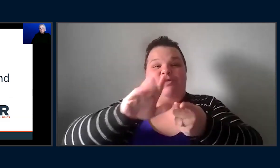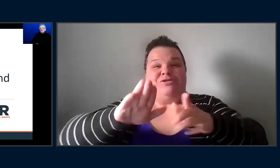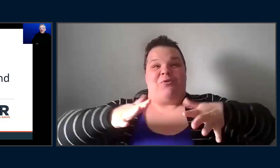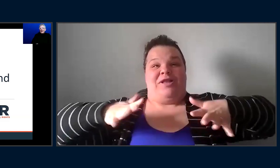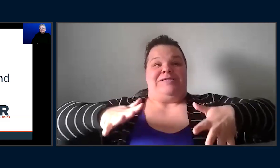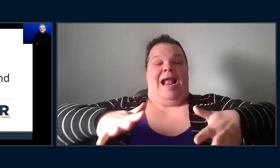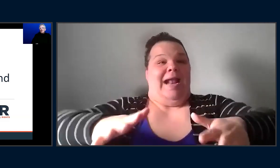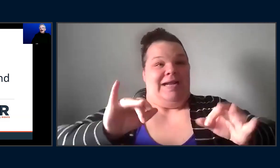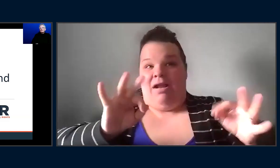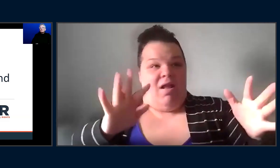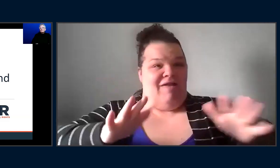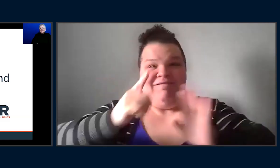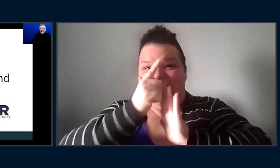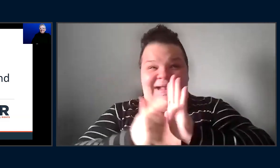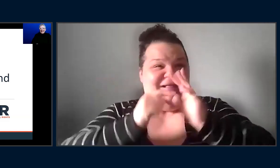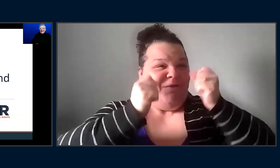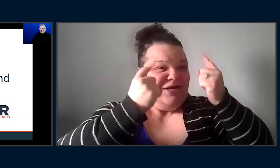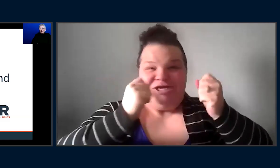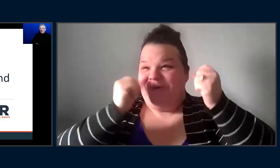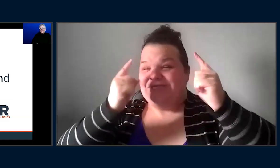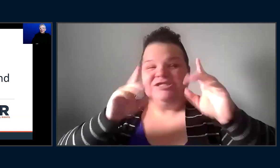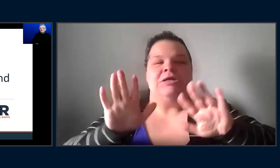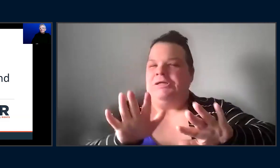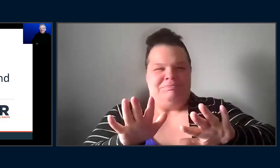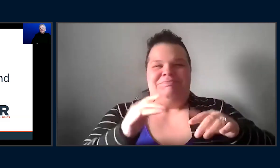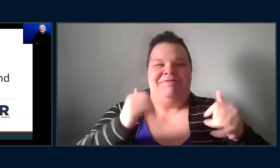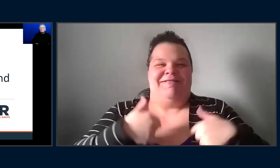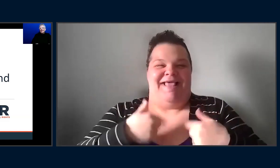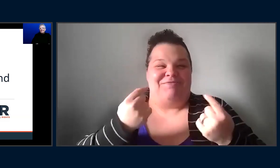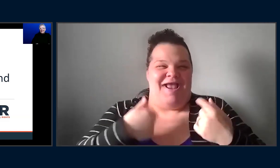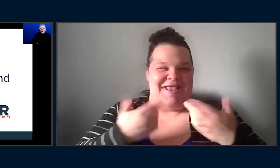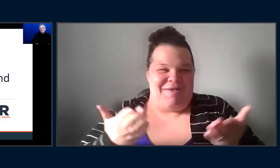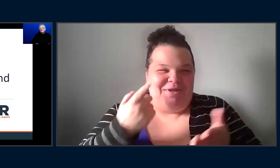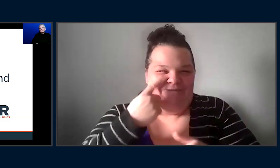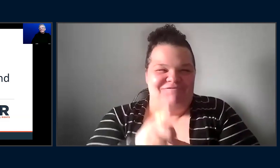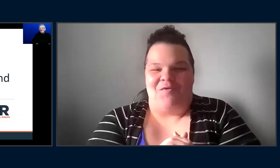And I help people feel relaxed. So I reduce the anxiety when it comes to filing the complaint